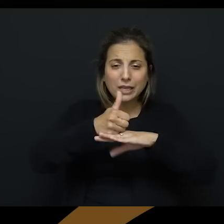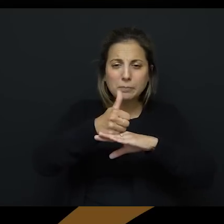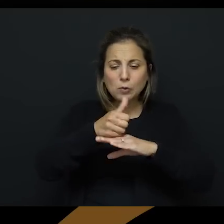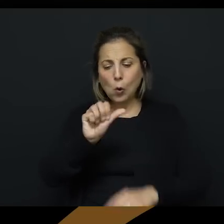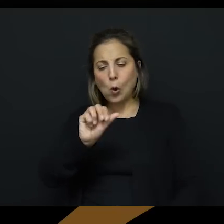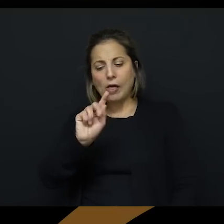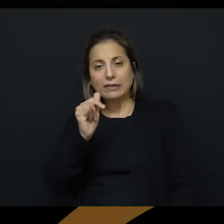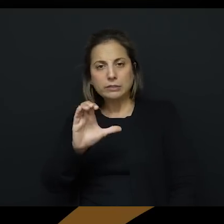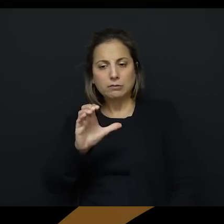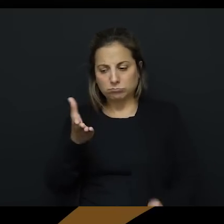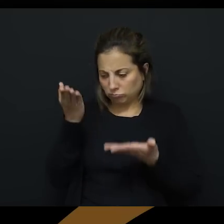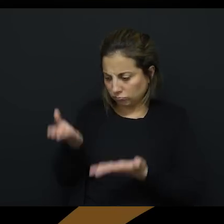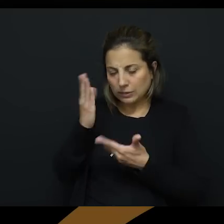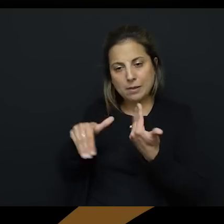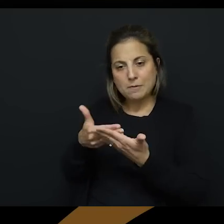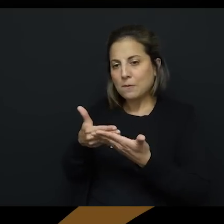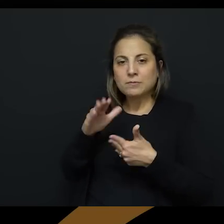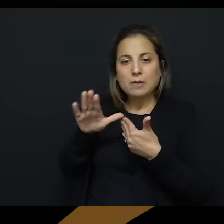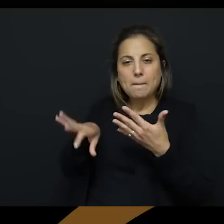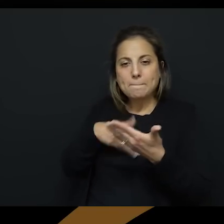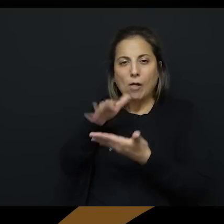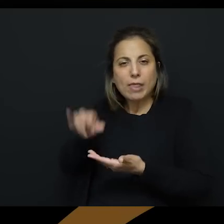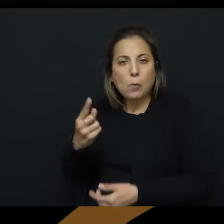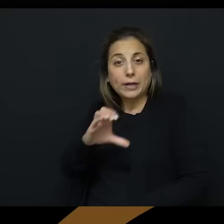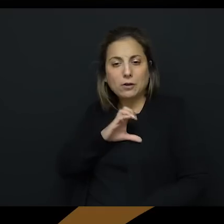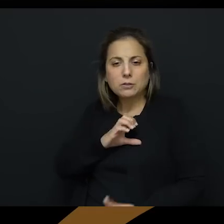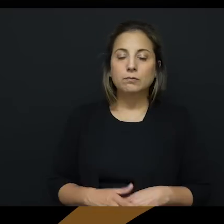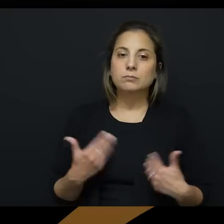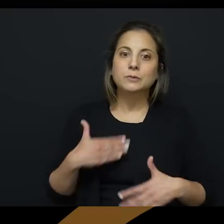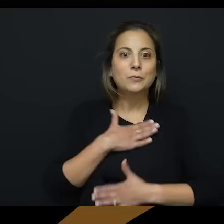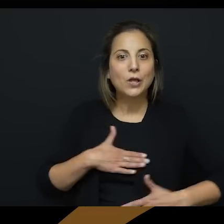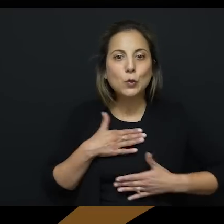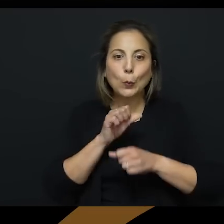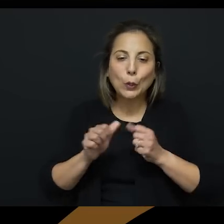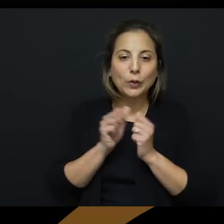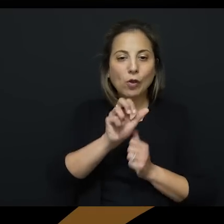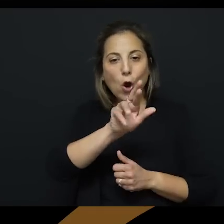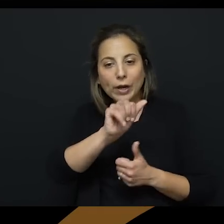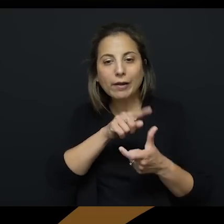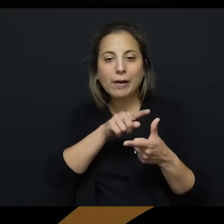The work we did helped paint this, this authentic picture about this character.